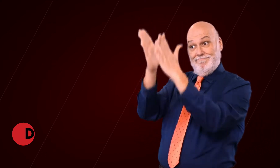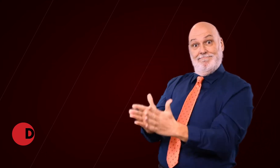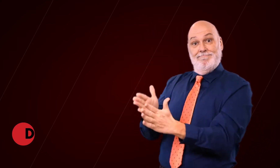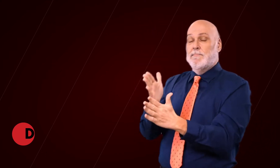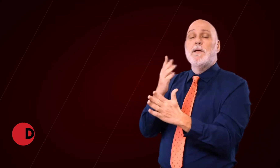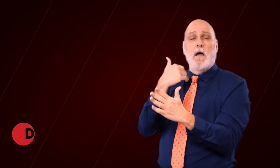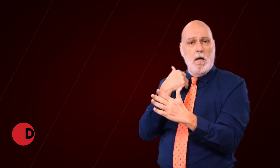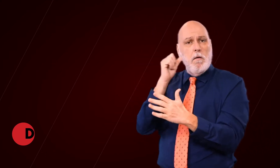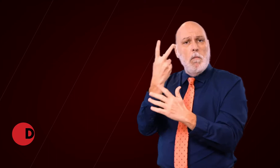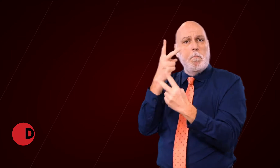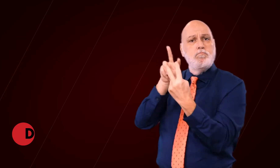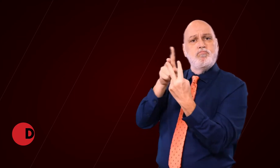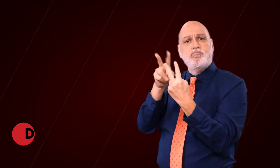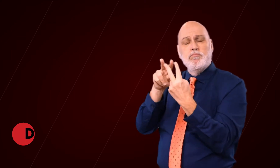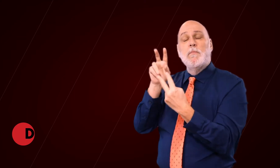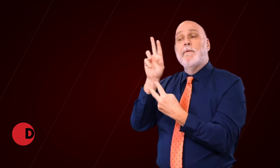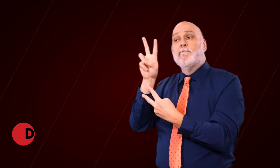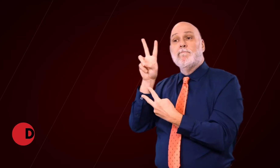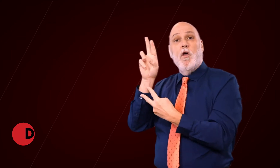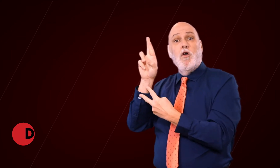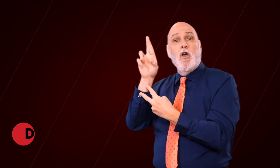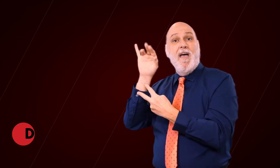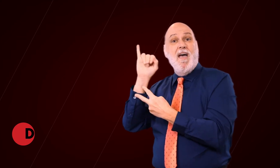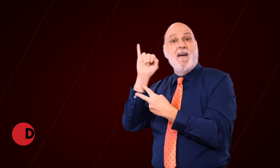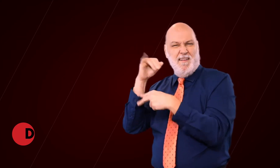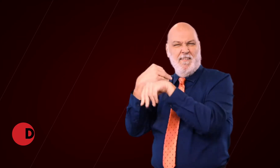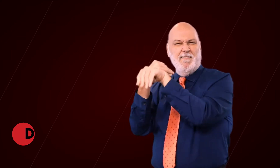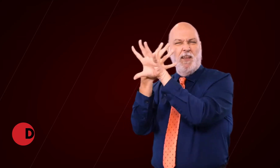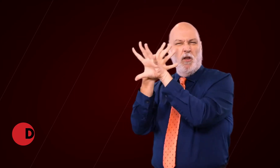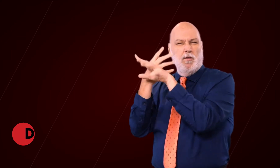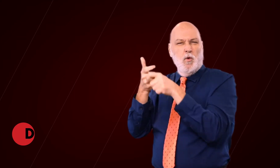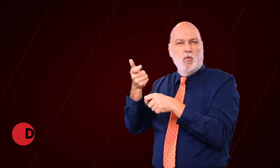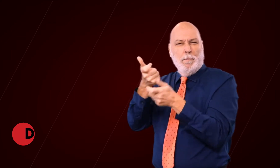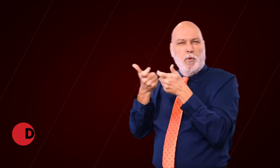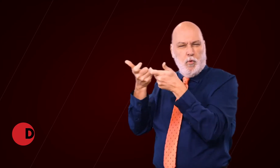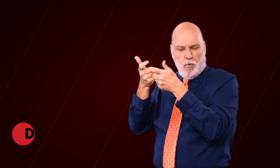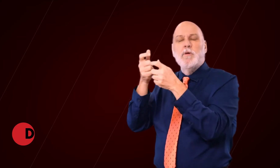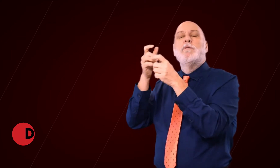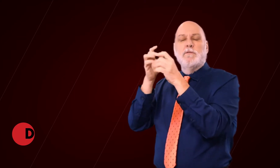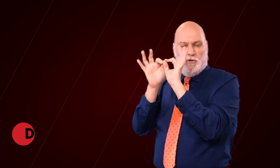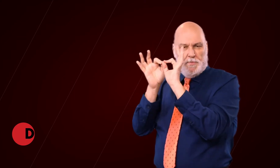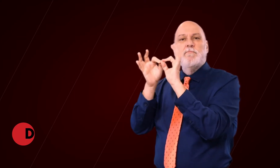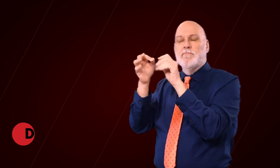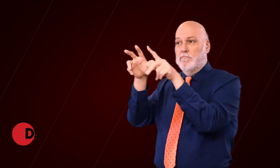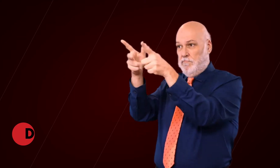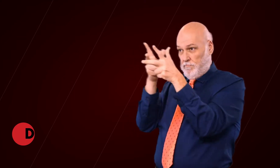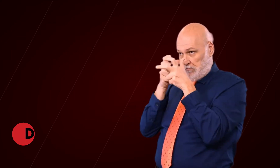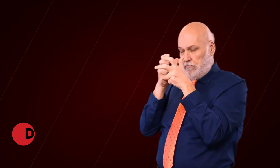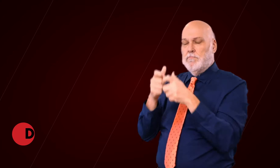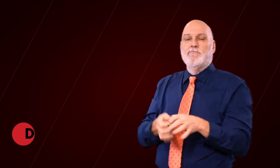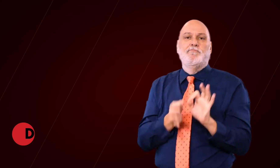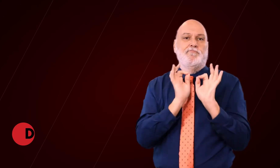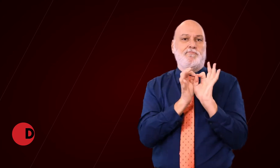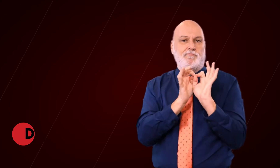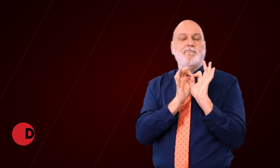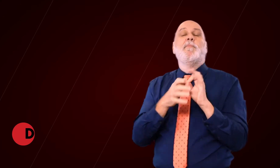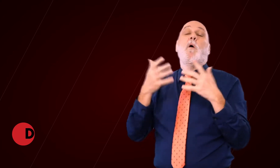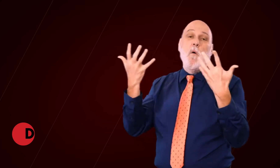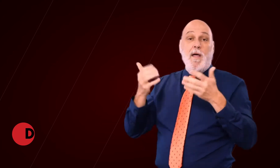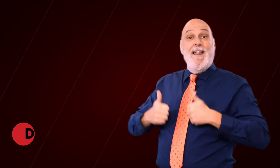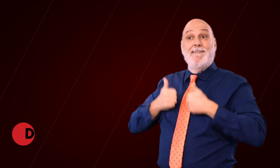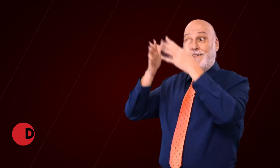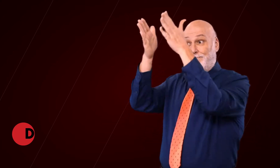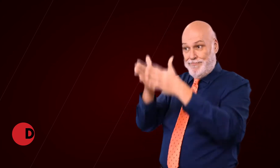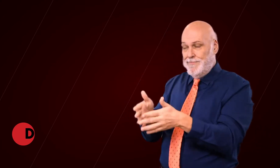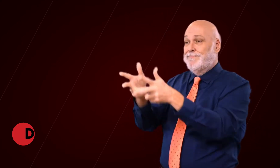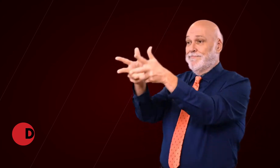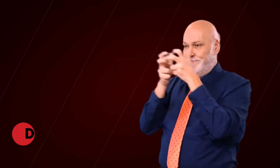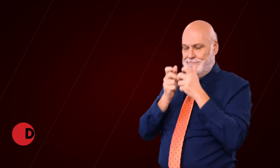and the DI who sees the hearing interpreter,